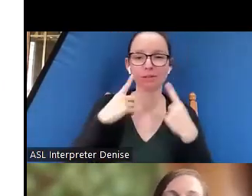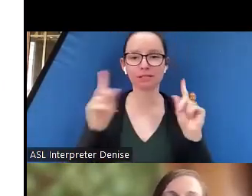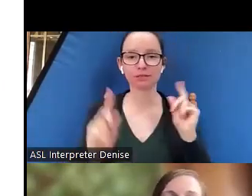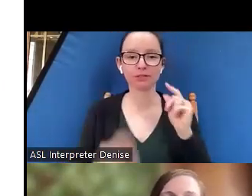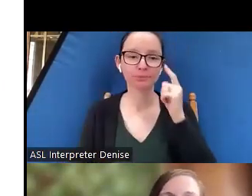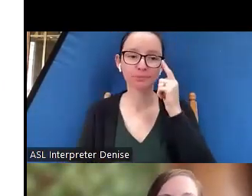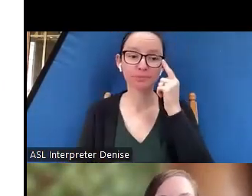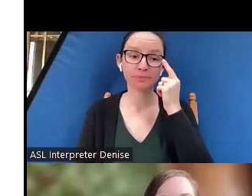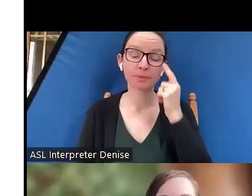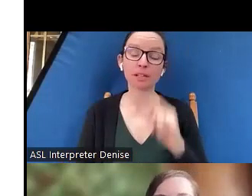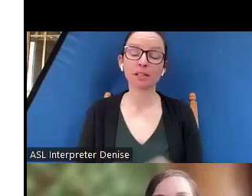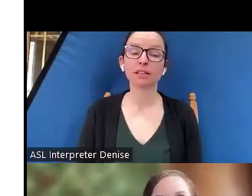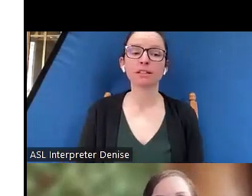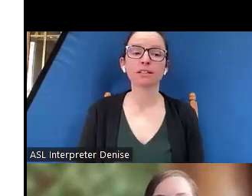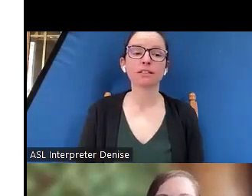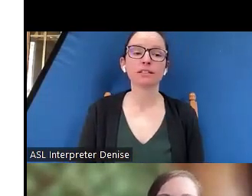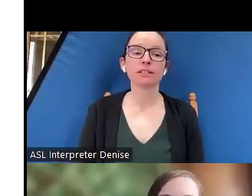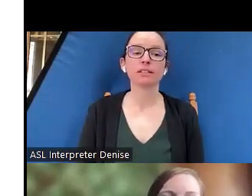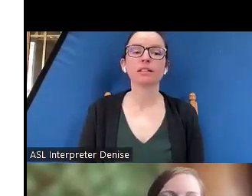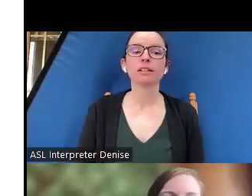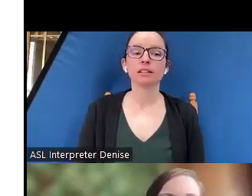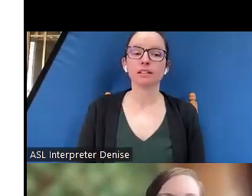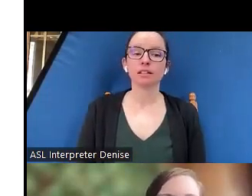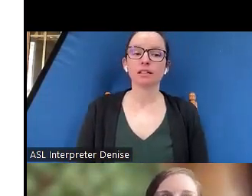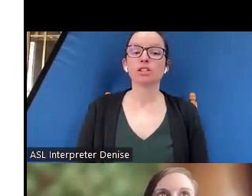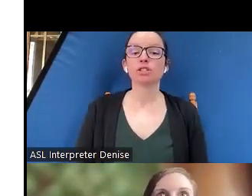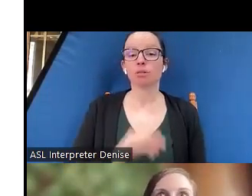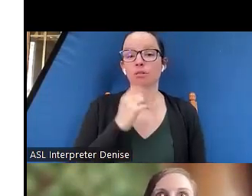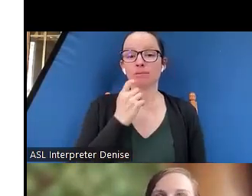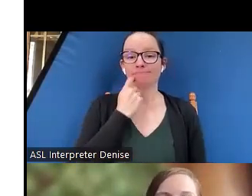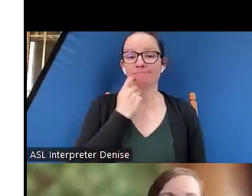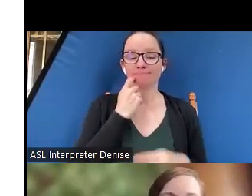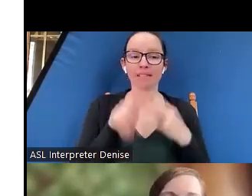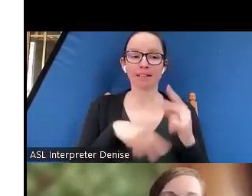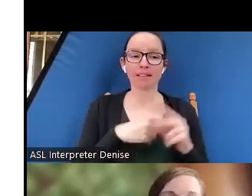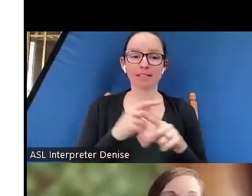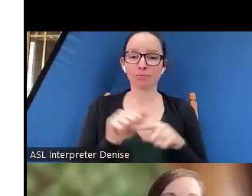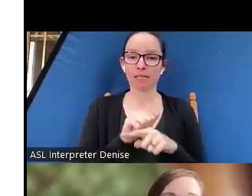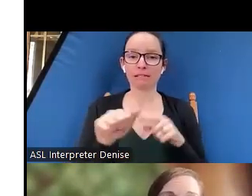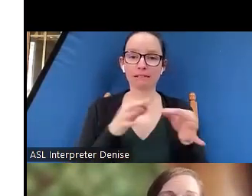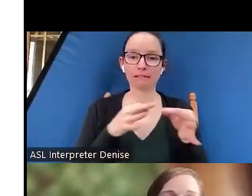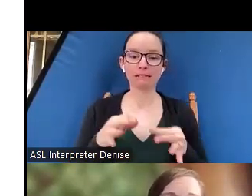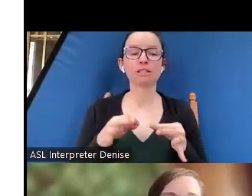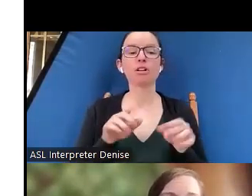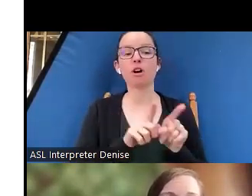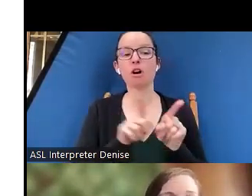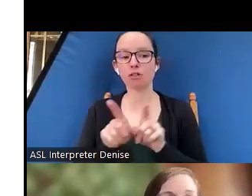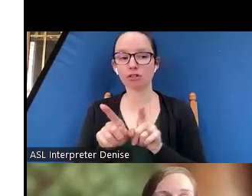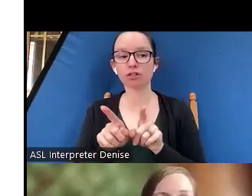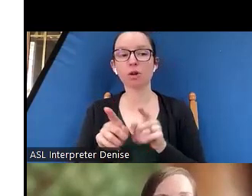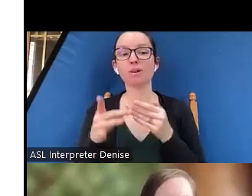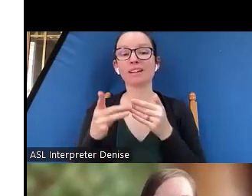So in addition to those kinds of practices, we also found a lot of teams referencing guiding team documents and revisiting